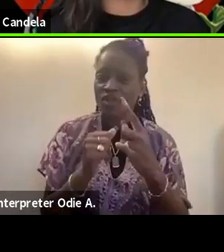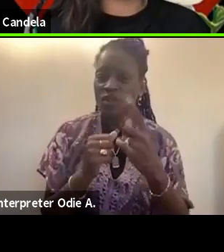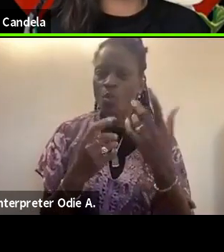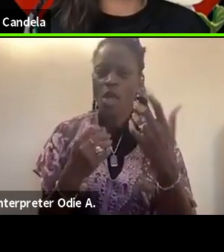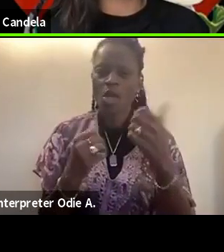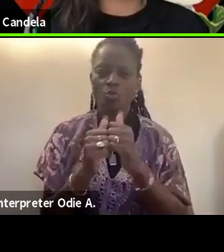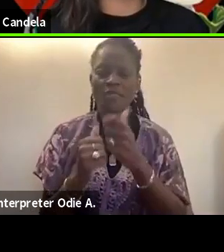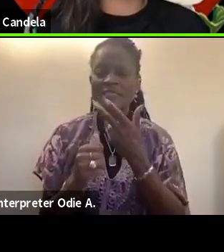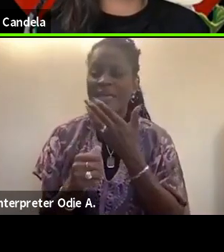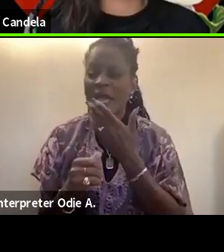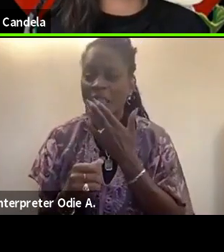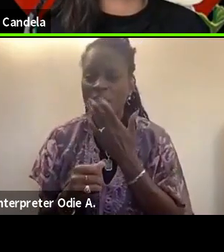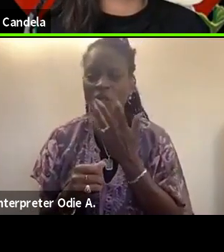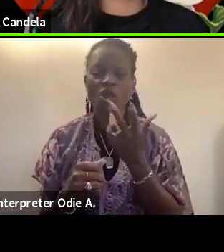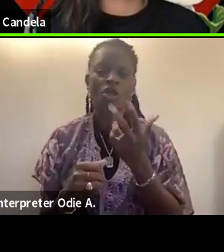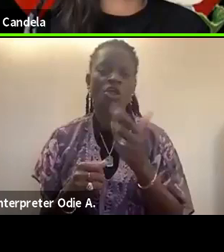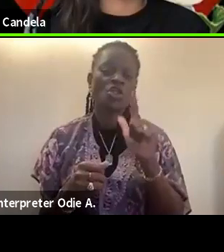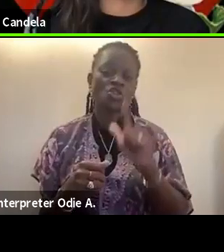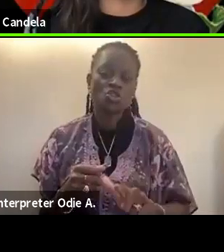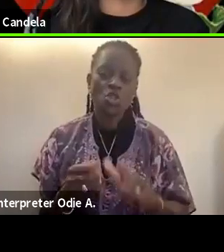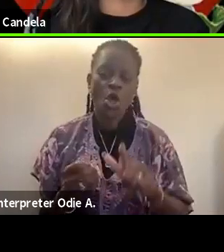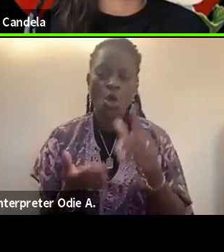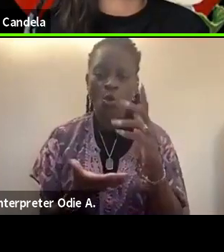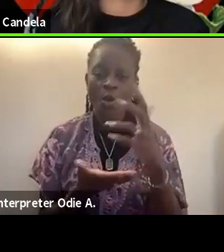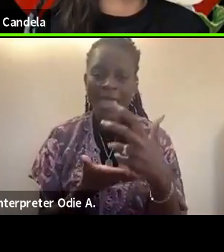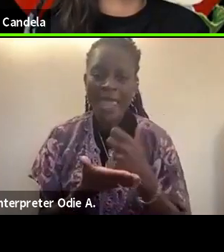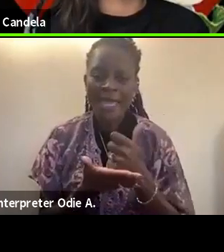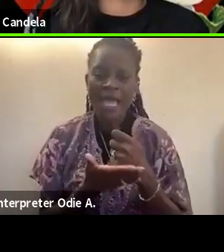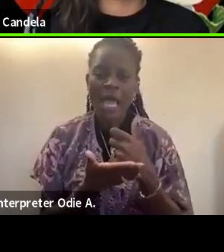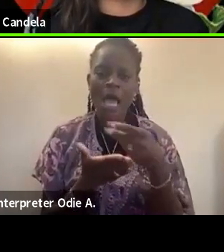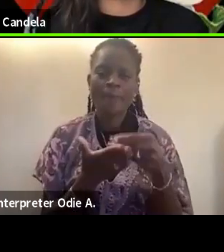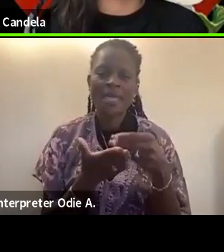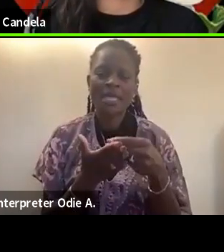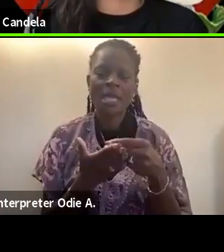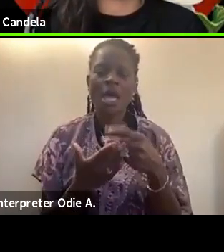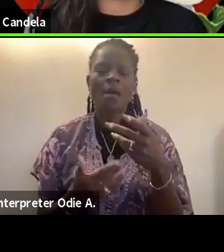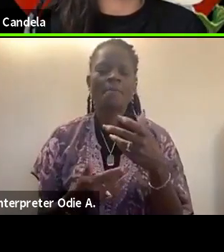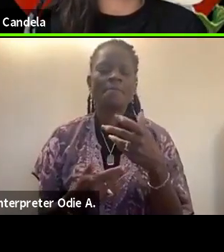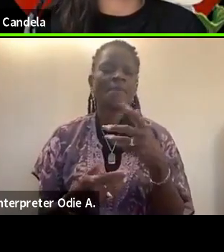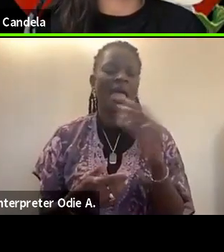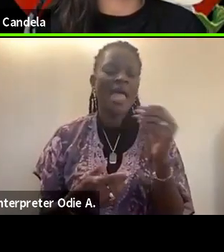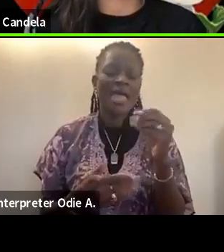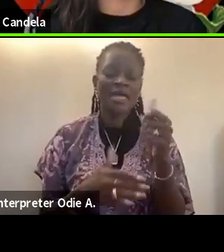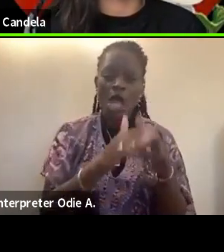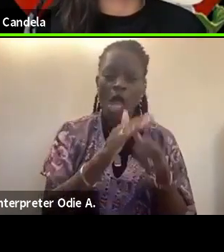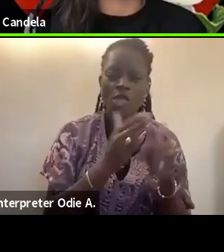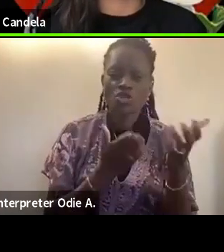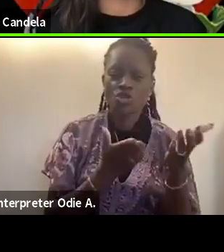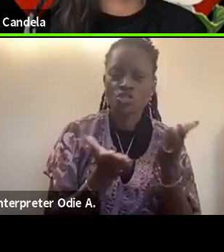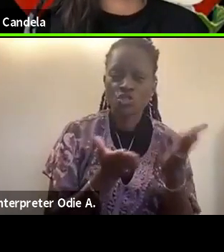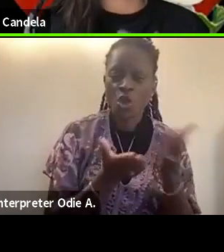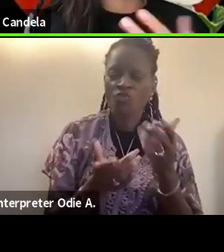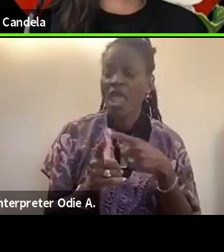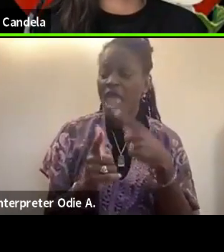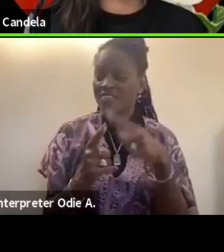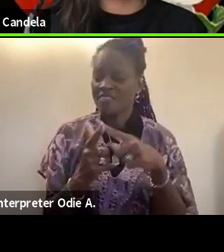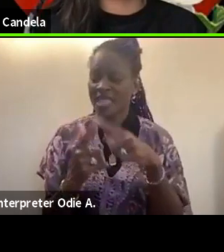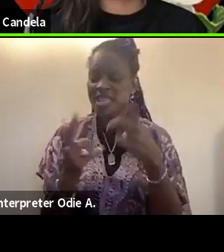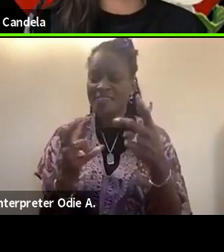low income, and other underrepresented and underserved communities. And then they help identify solutions to achieve that outcome.